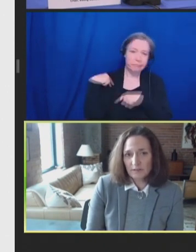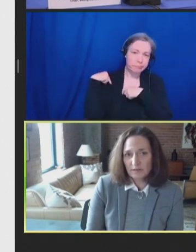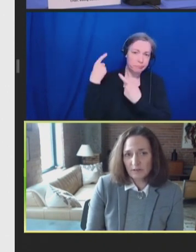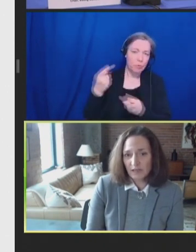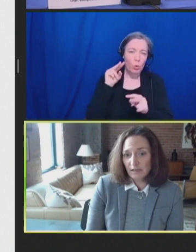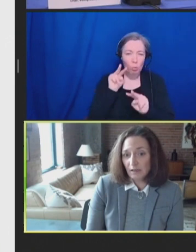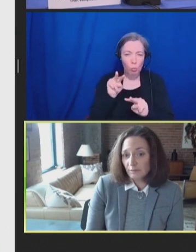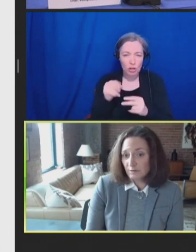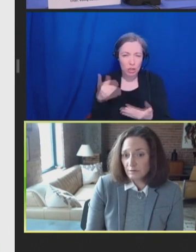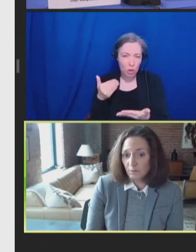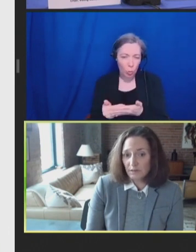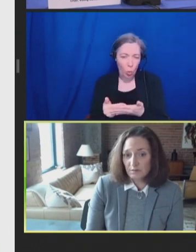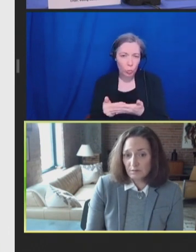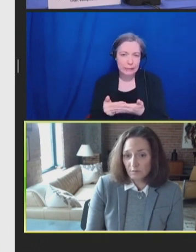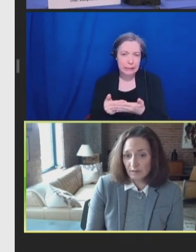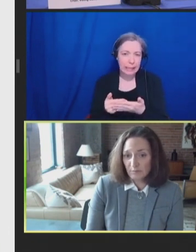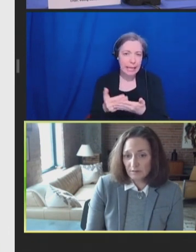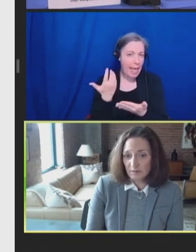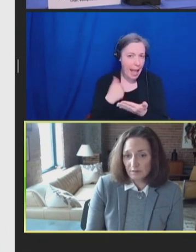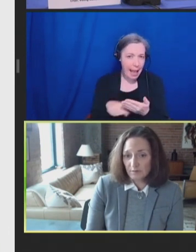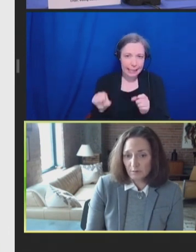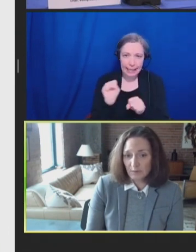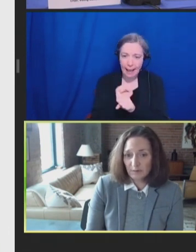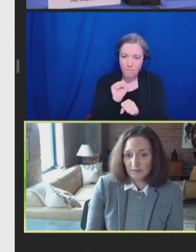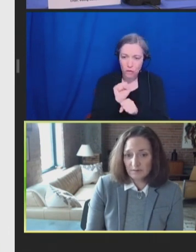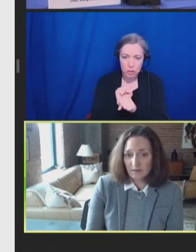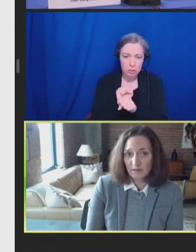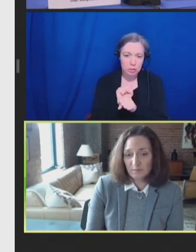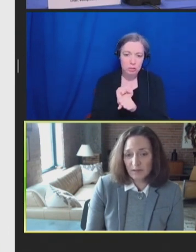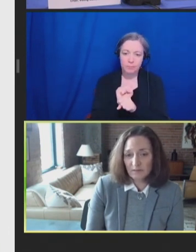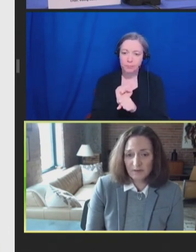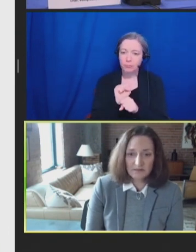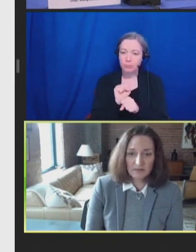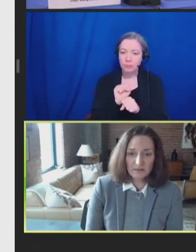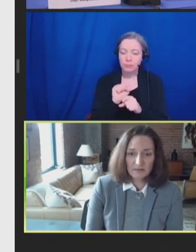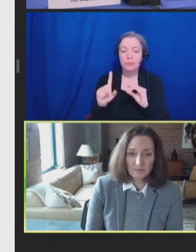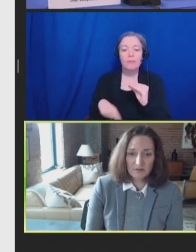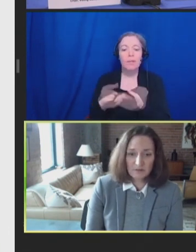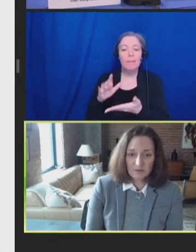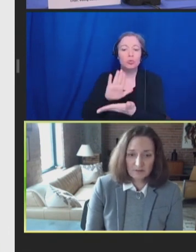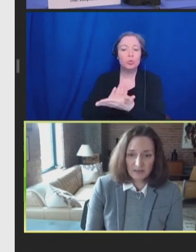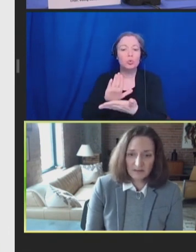closely any efforts to weaken school immunization requirements and expand vaccine exemptions at